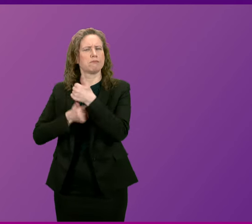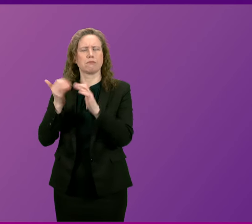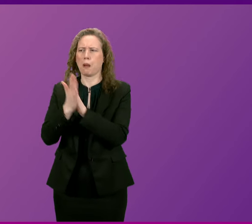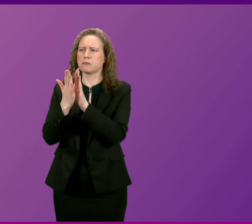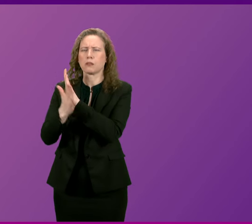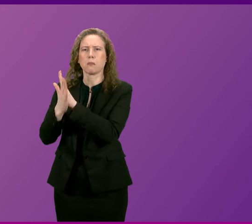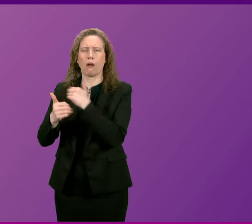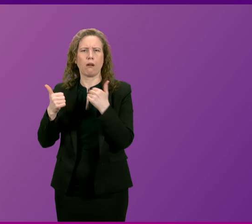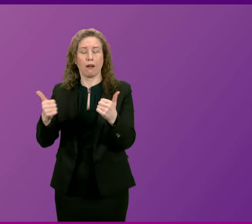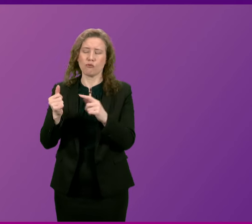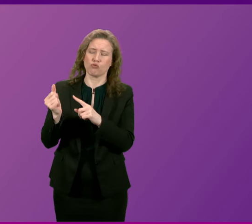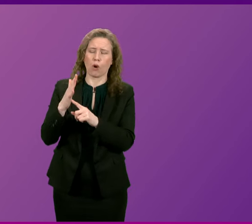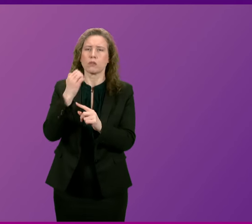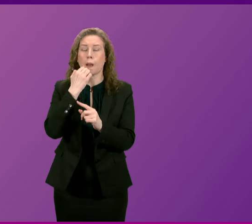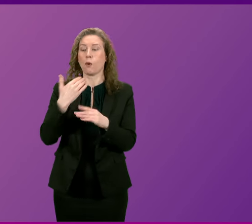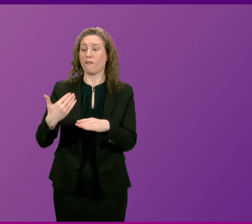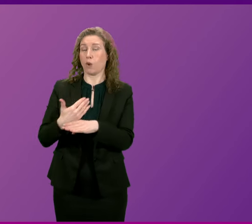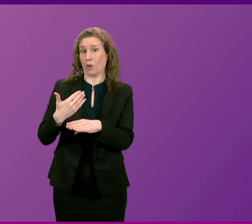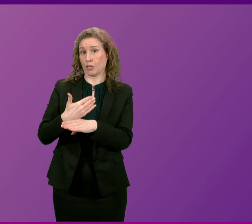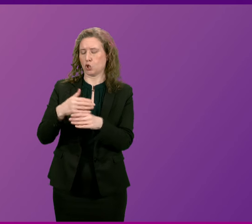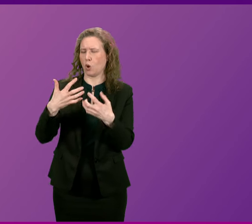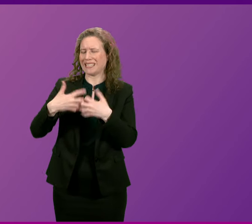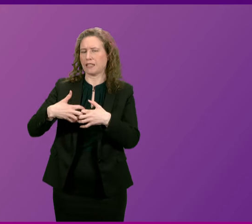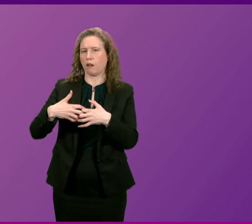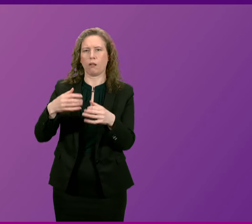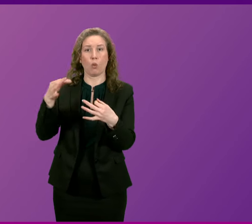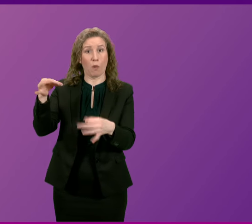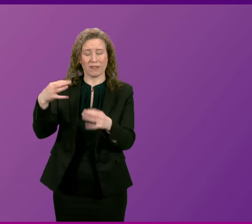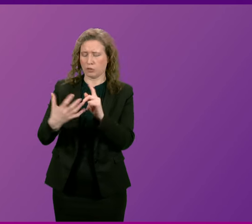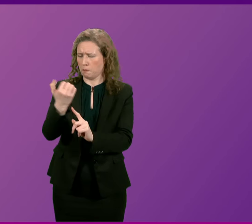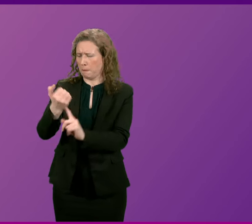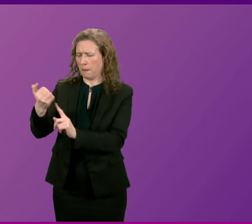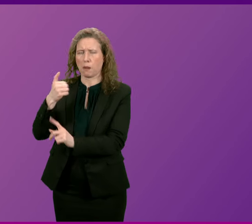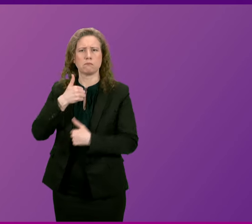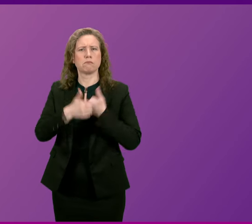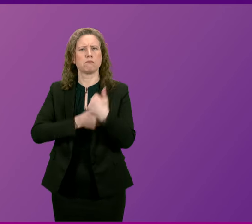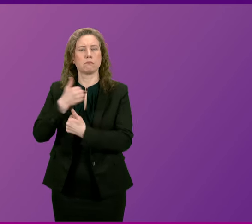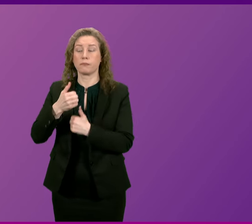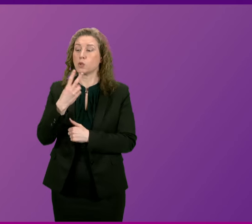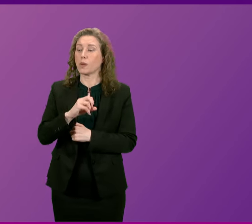record number of vocational and technical qualifications were achieved. In 2023,